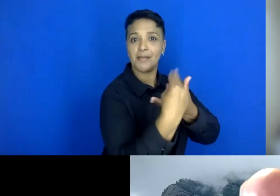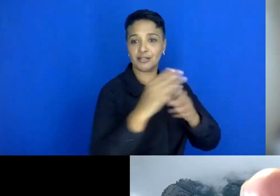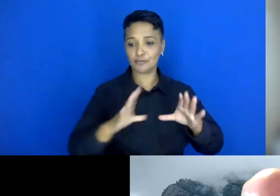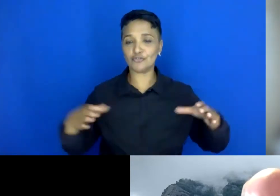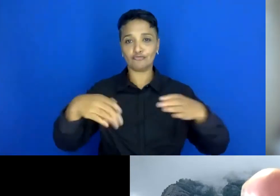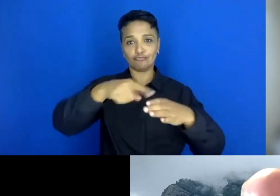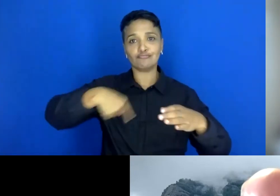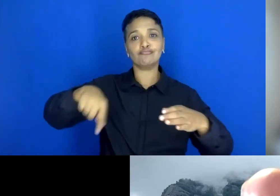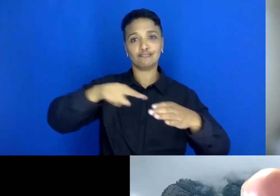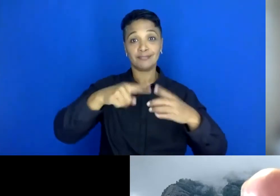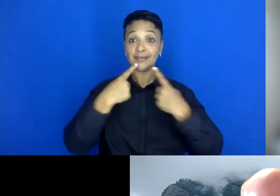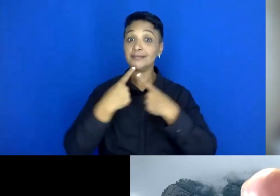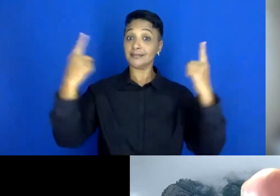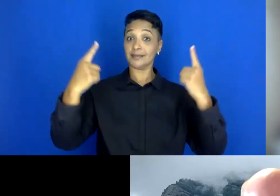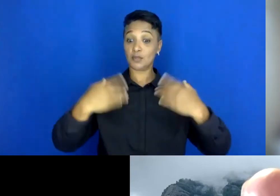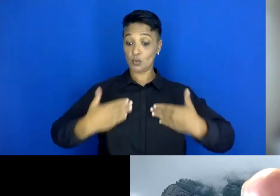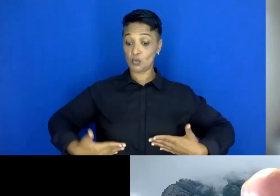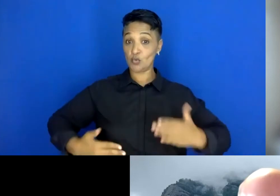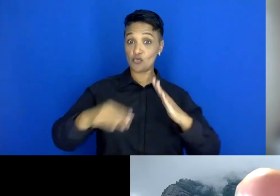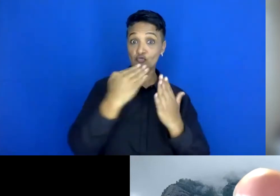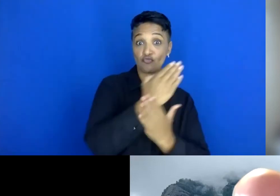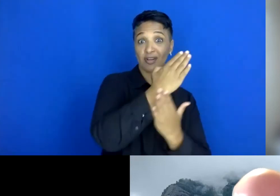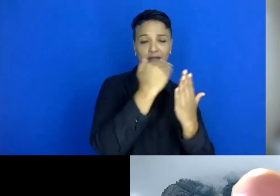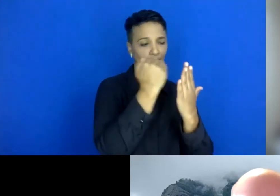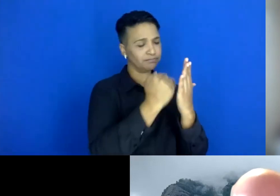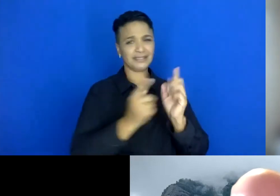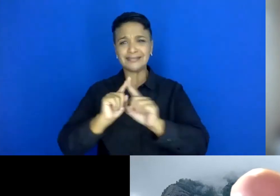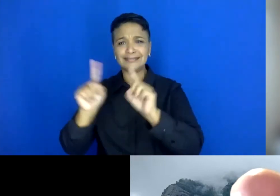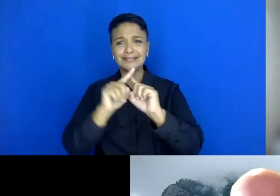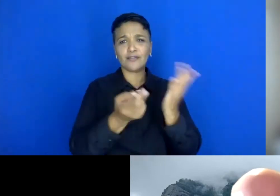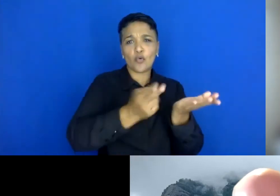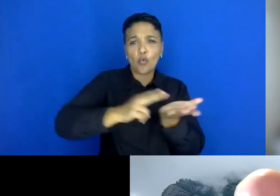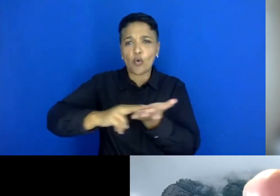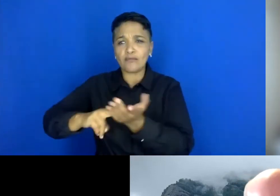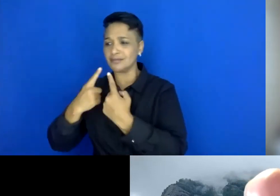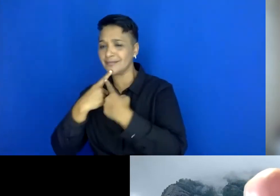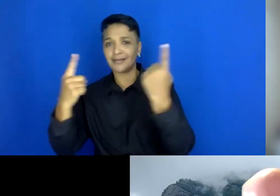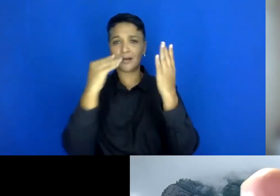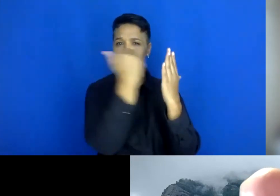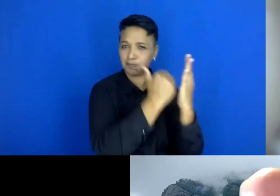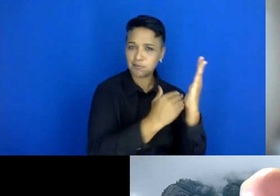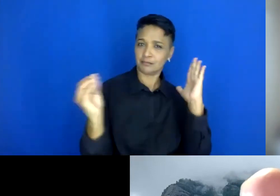and it's been reiterated in many conventions and declarations through active participation we also